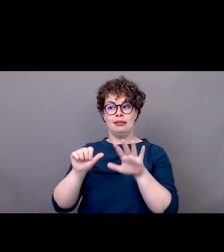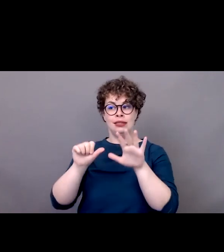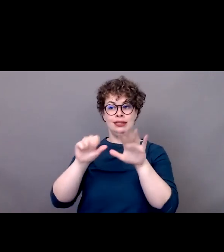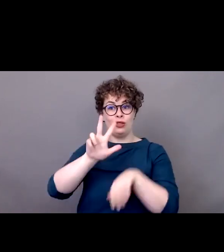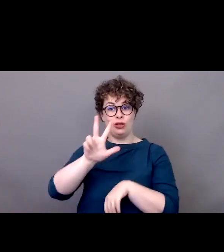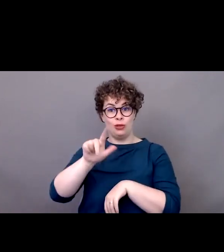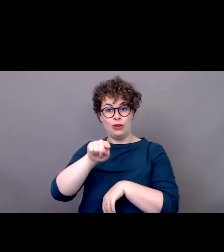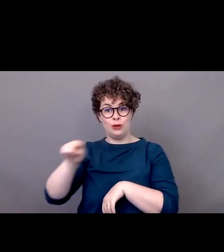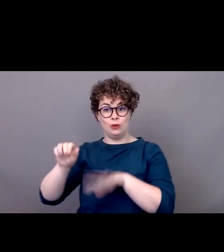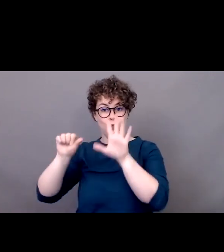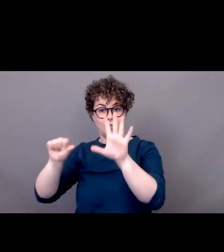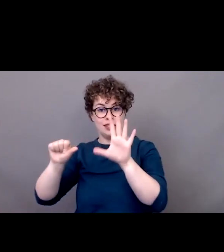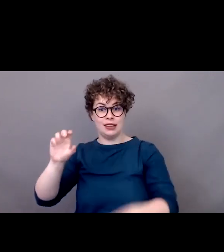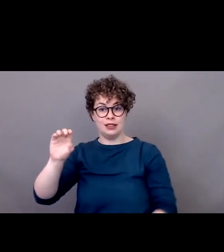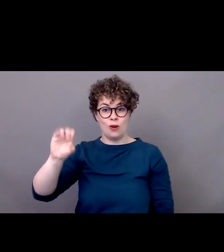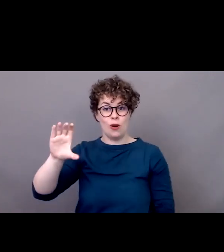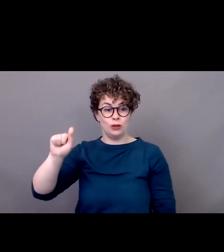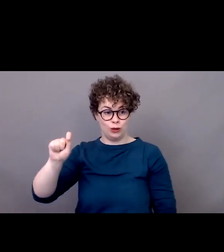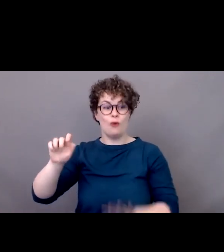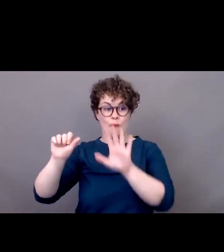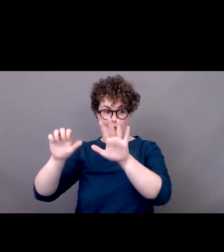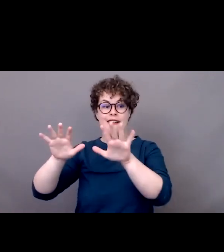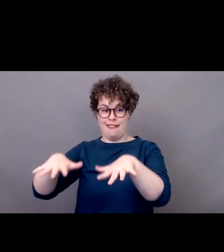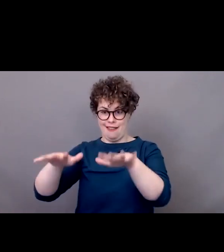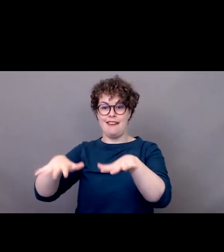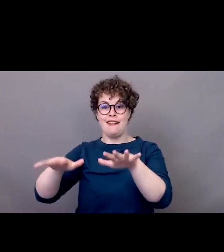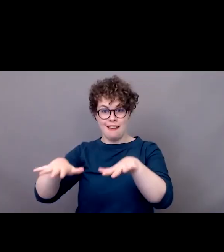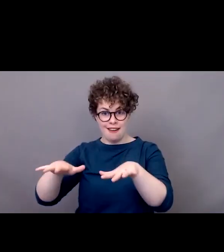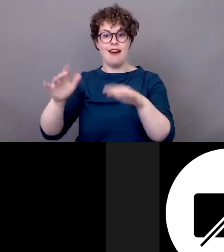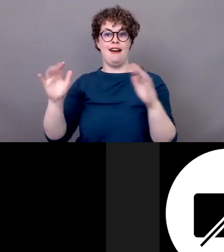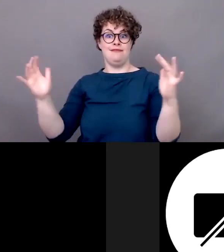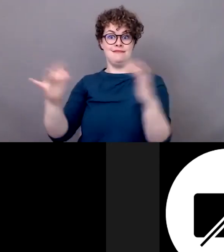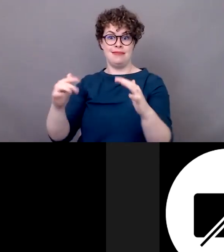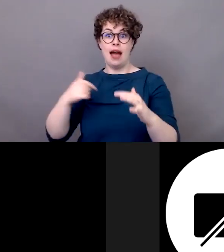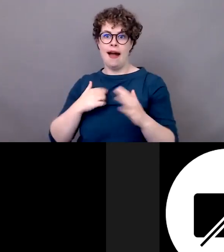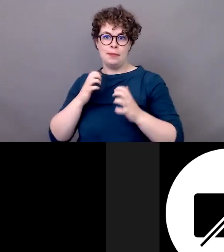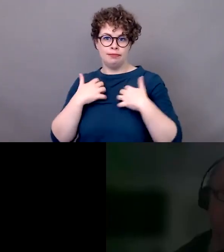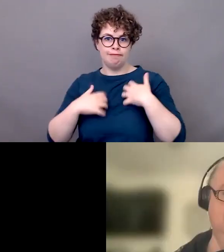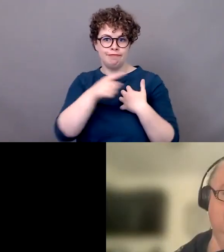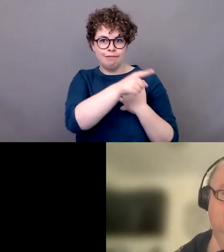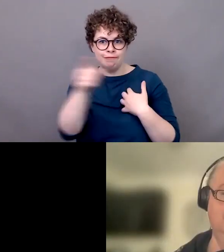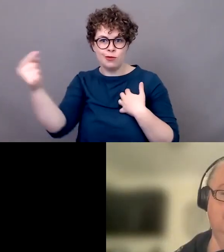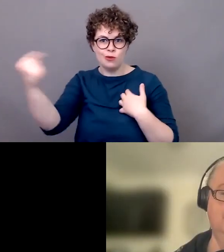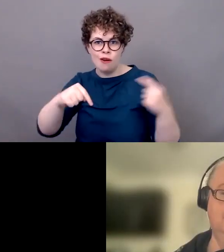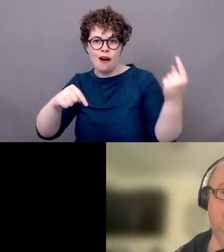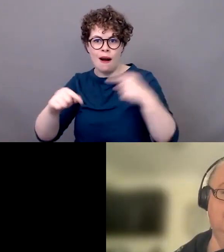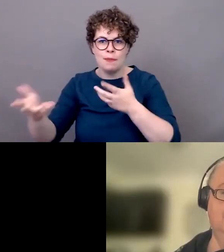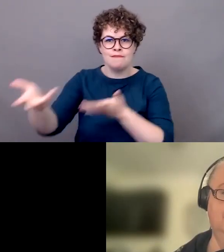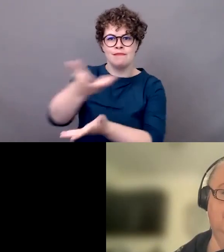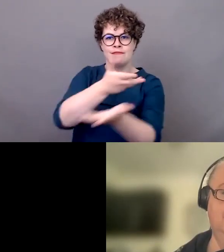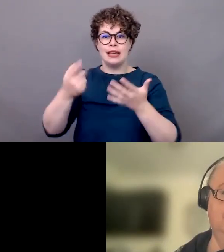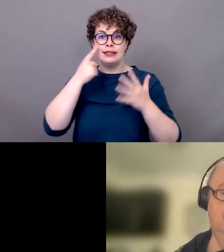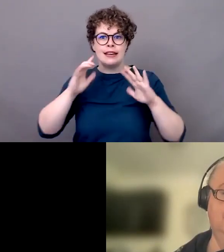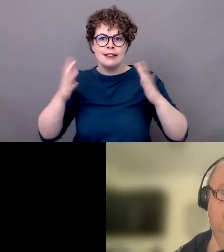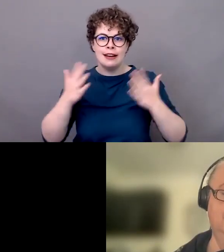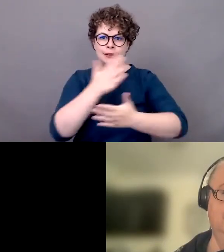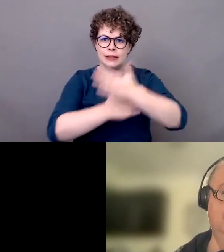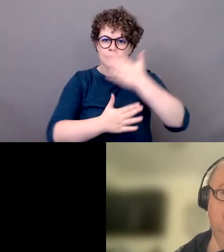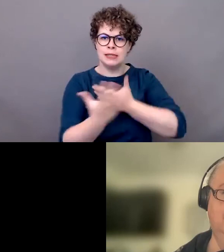and to make sure no one is left behind, including through inclusive data collection and analysis.